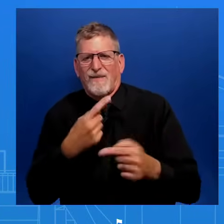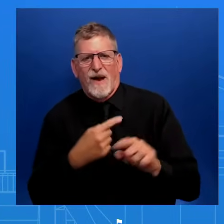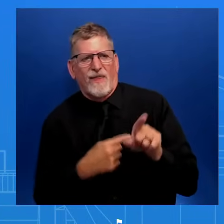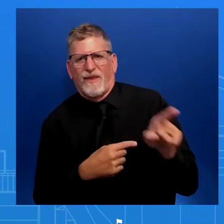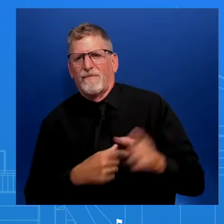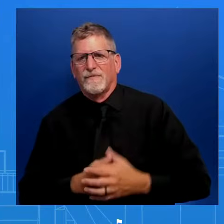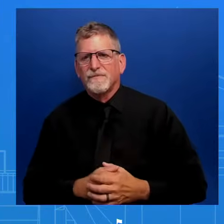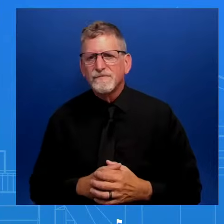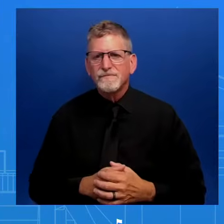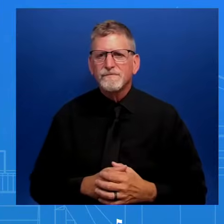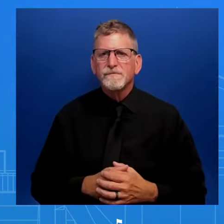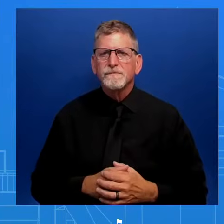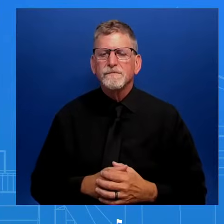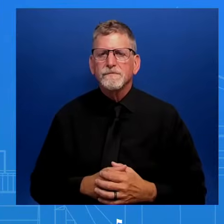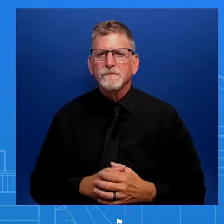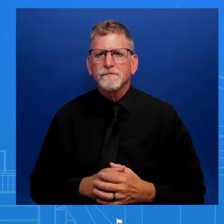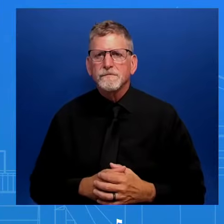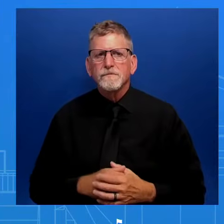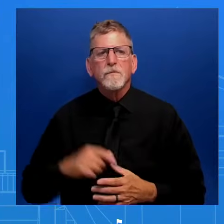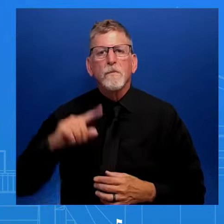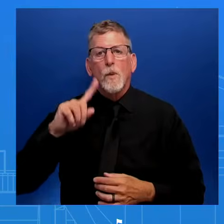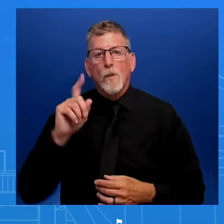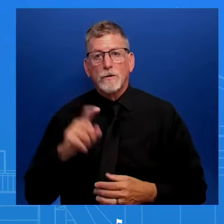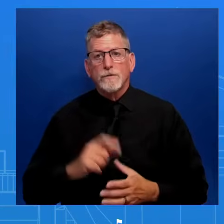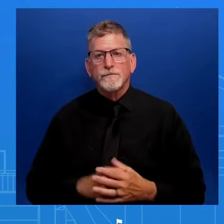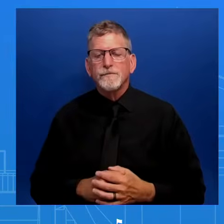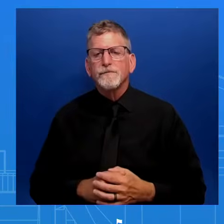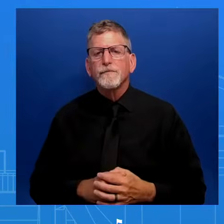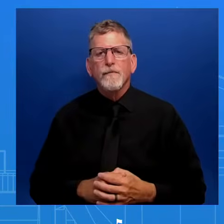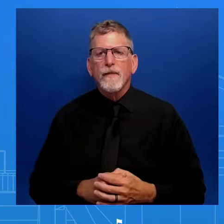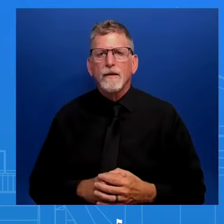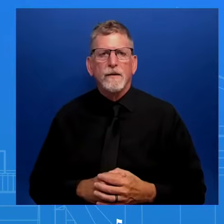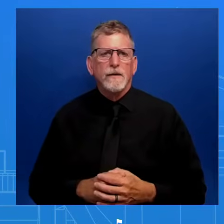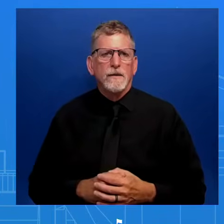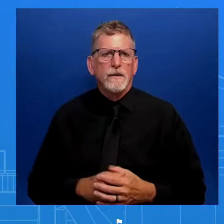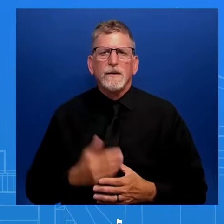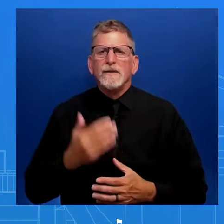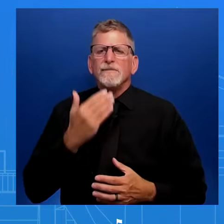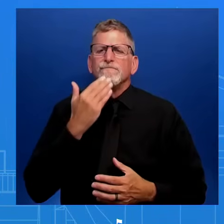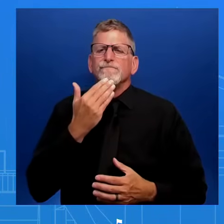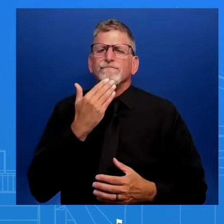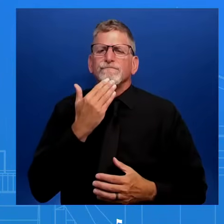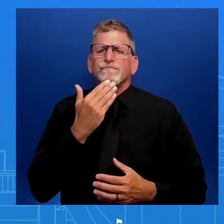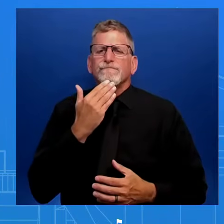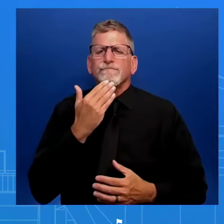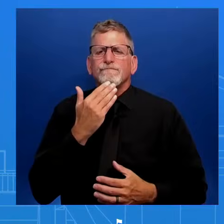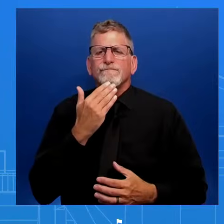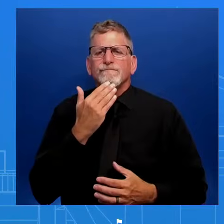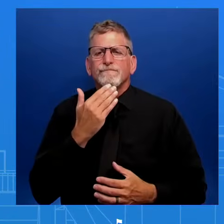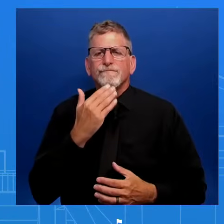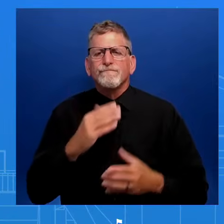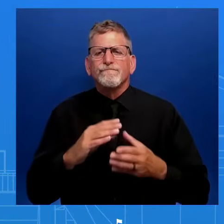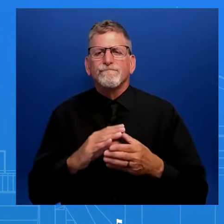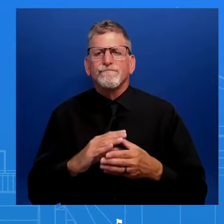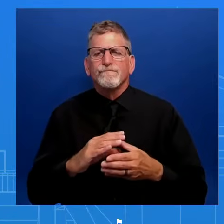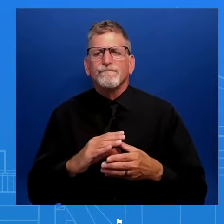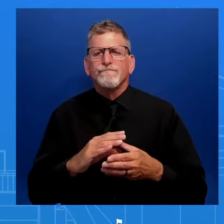The Press: Sorry. My name is Lana Cohen. Ms. Jean-Pierre: And you -- which -- which publication are you from? The Press: I work for the Portland Press Herald out of Portland.